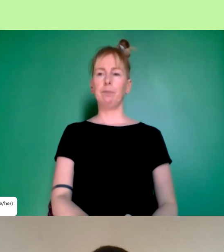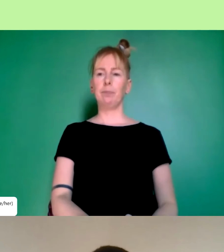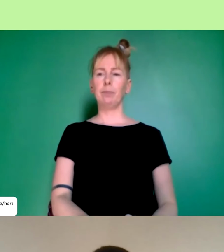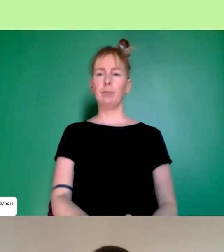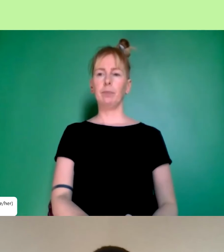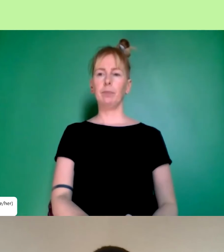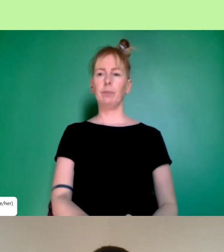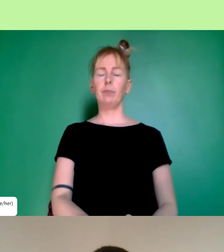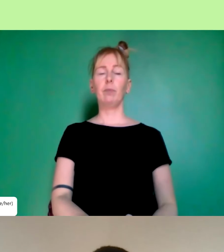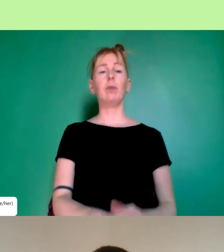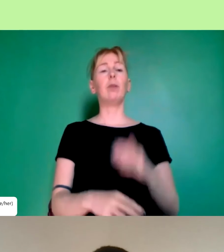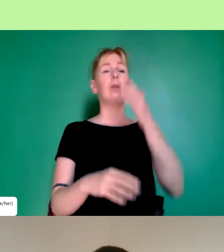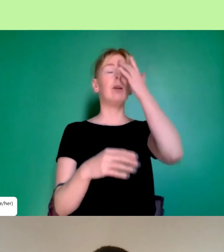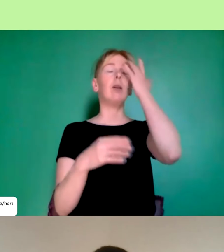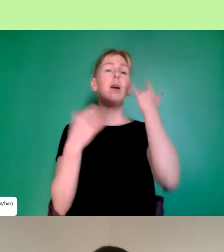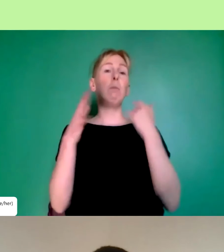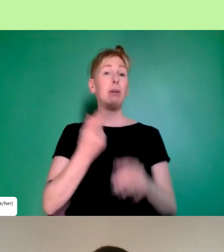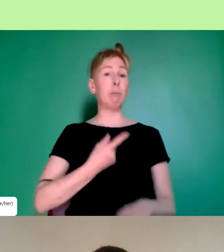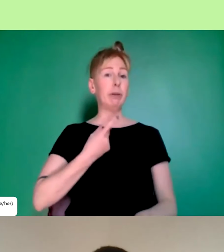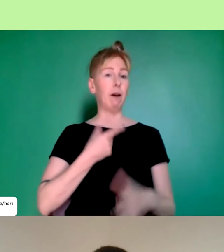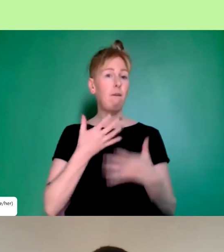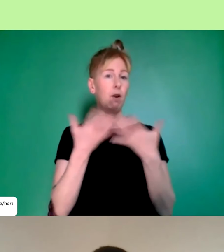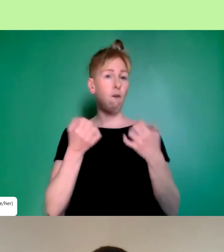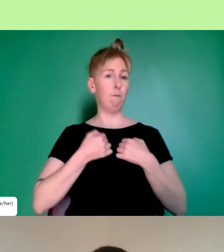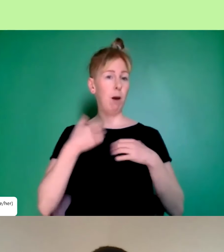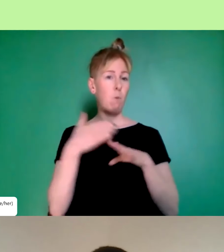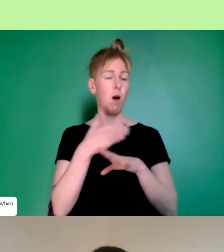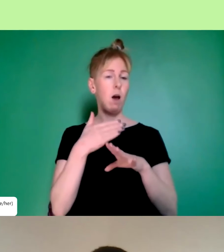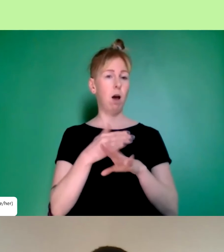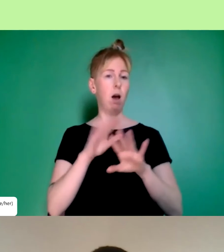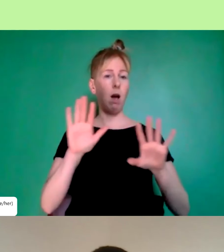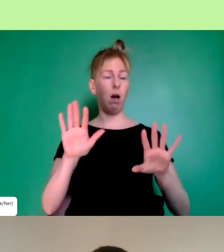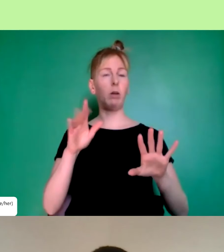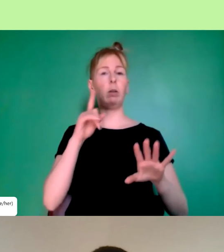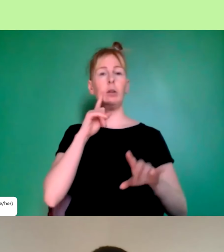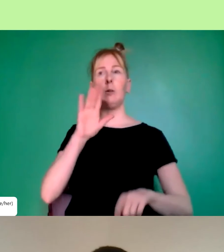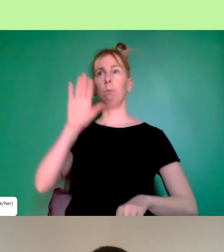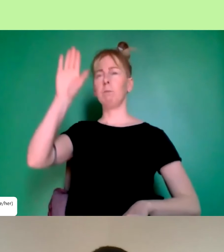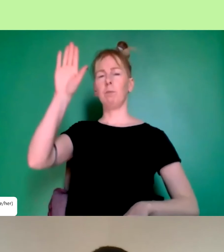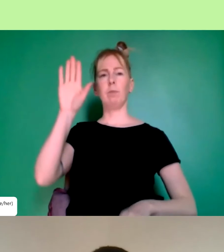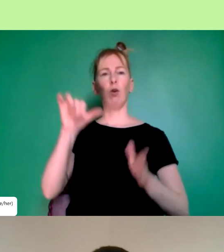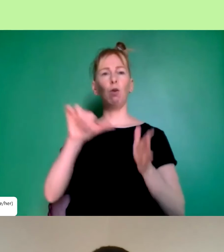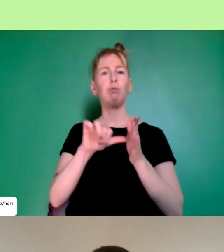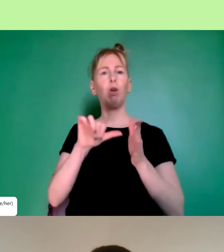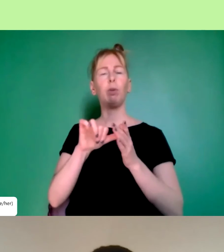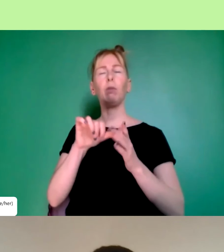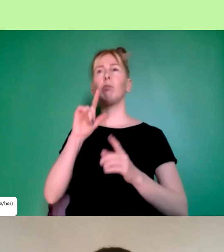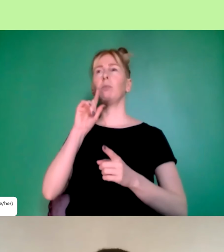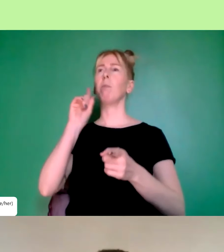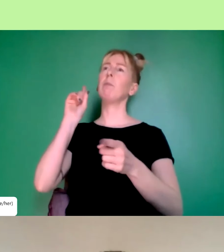like with whistleblowing, I view it as a form of care and rage, you know, like, we take